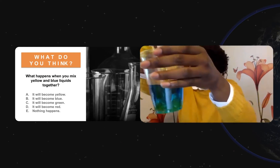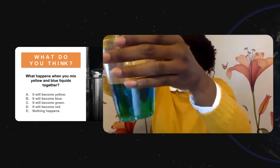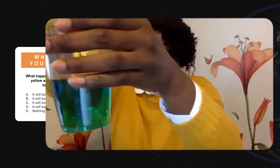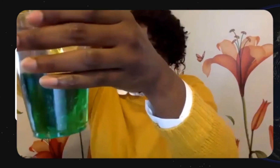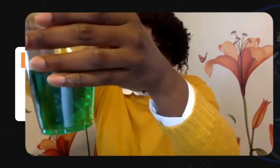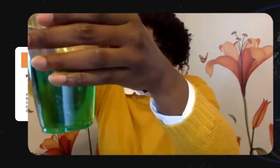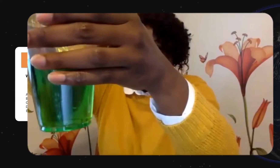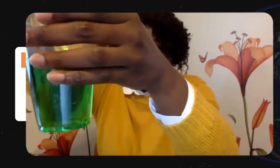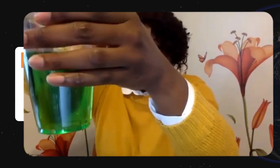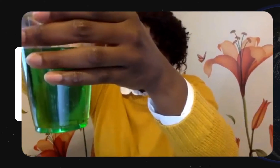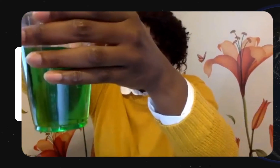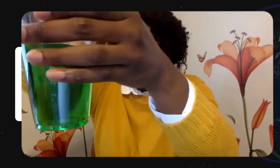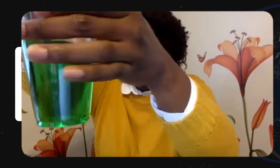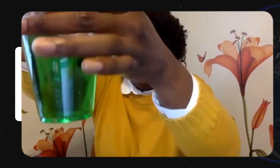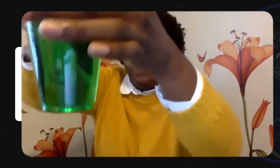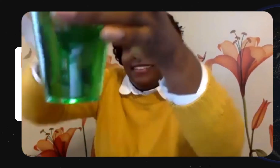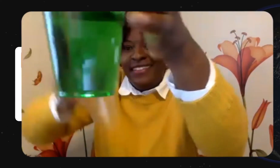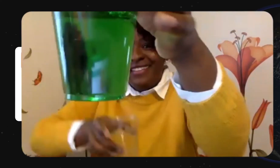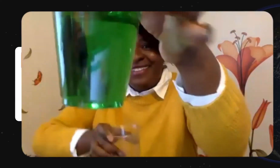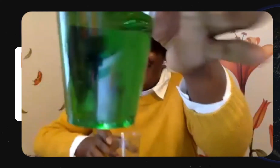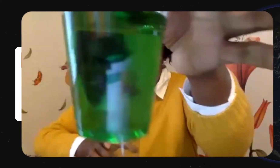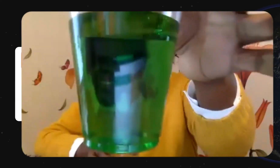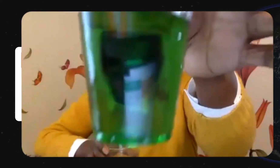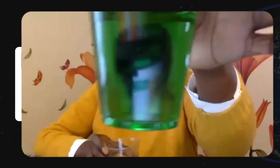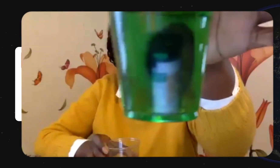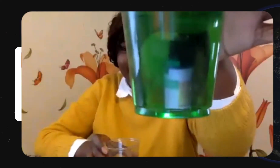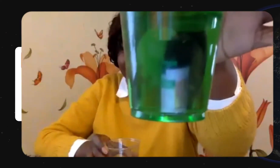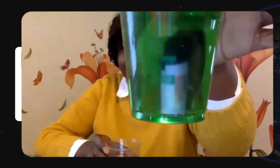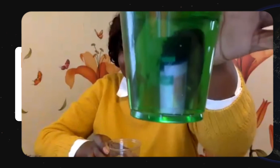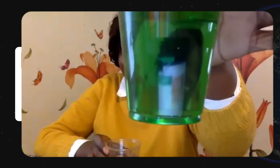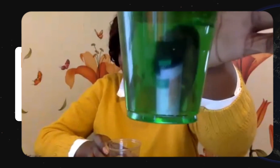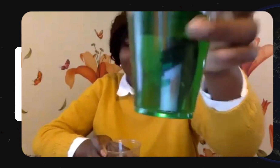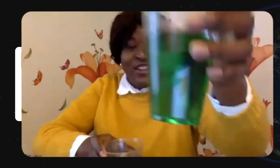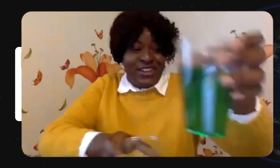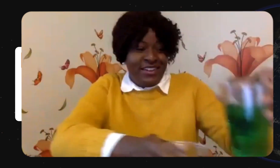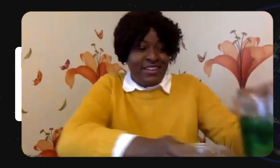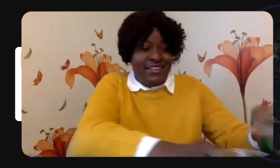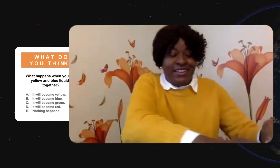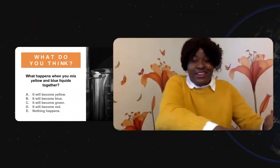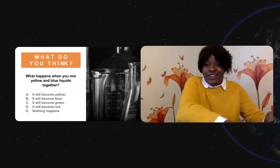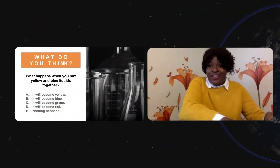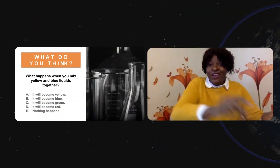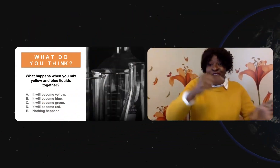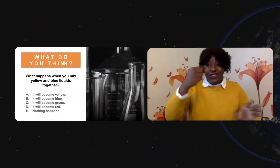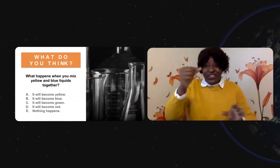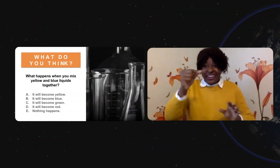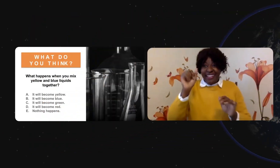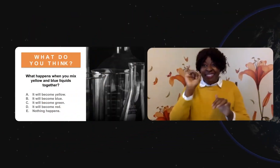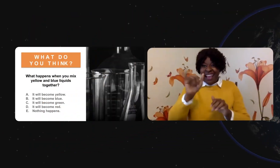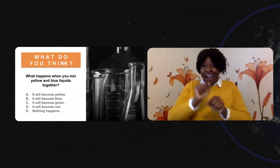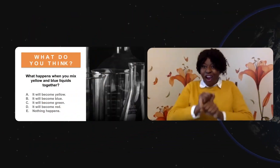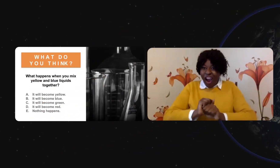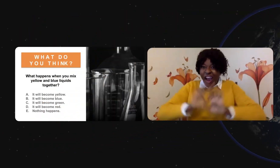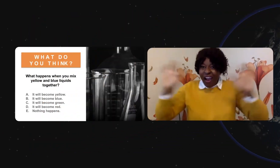Let's see what happens!